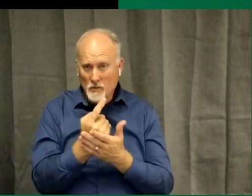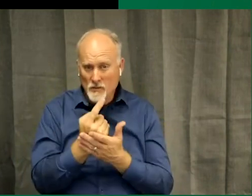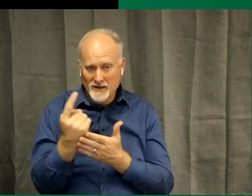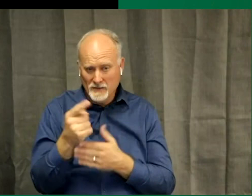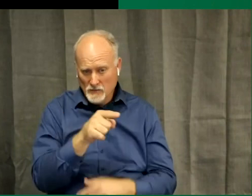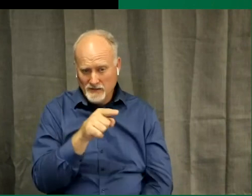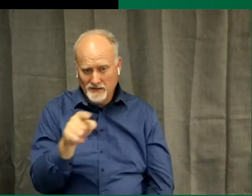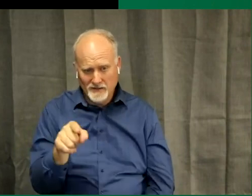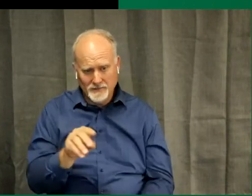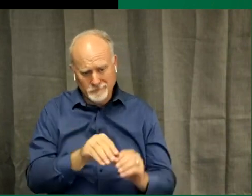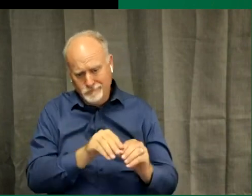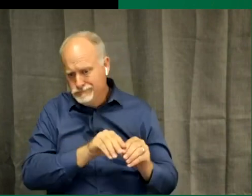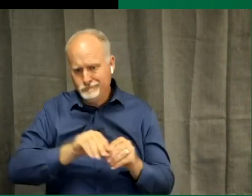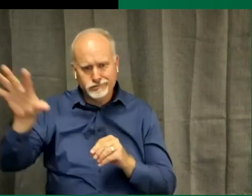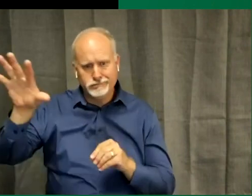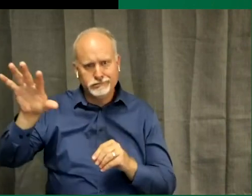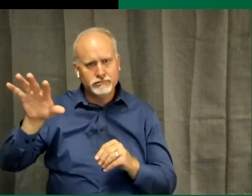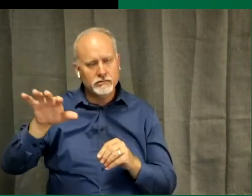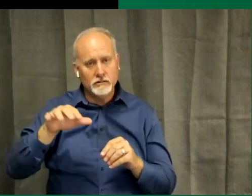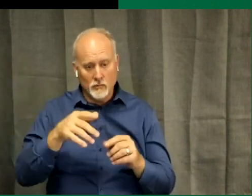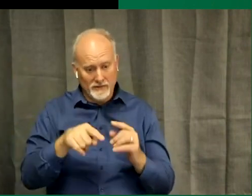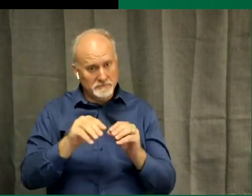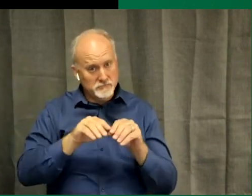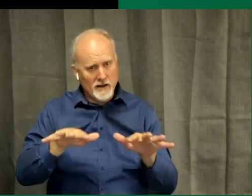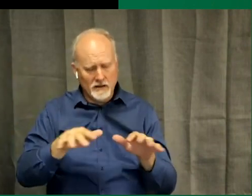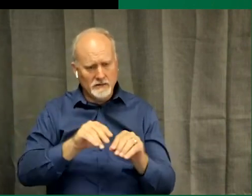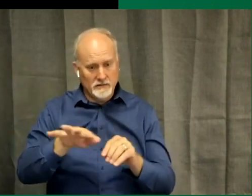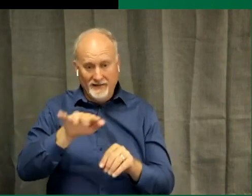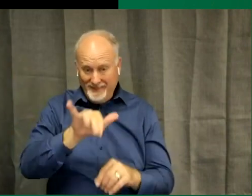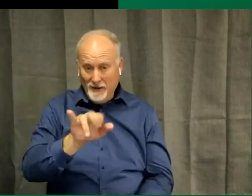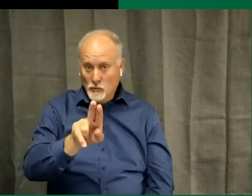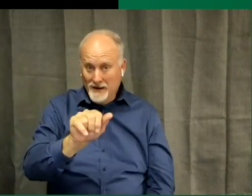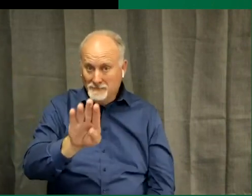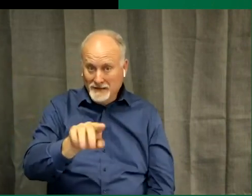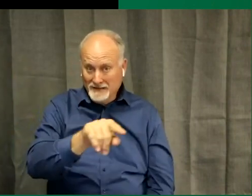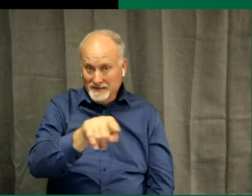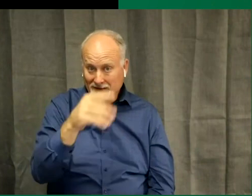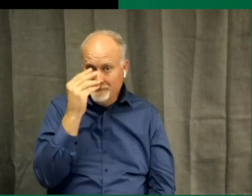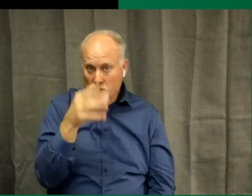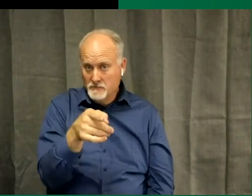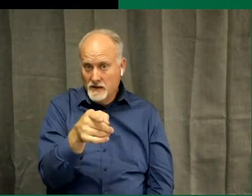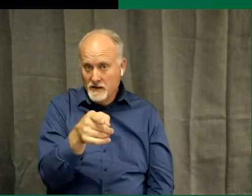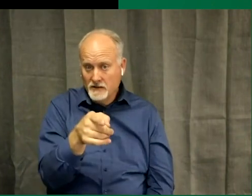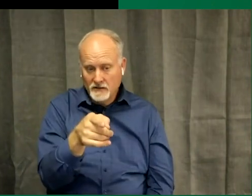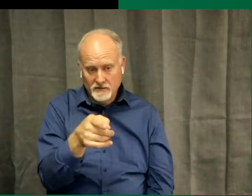spreads through populations like wildfire and this is actual uab data that has been occurring since